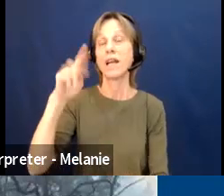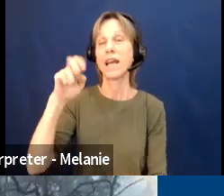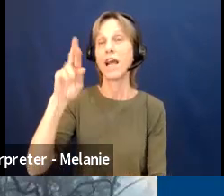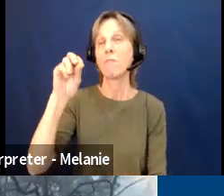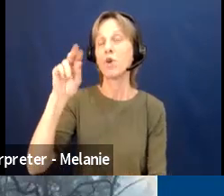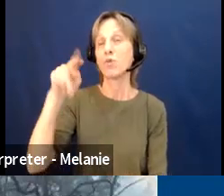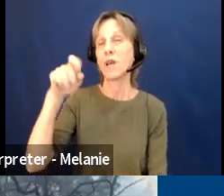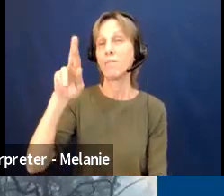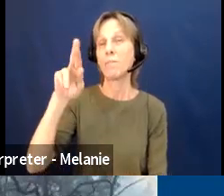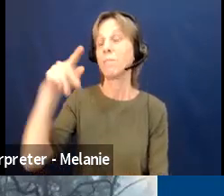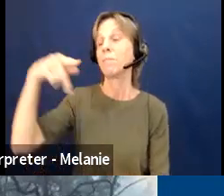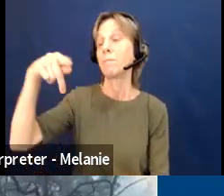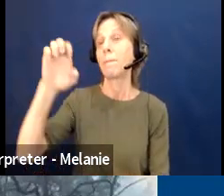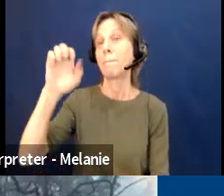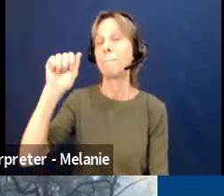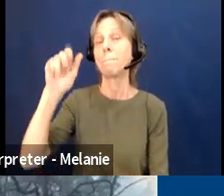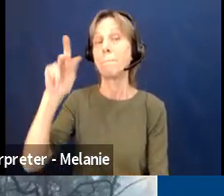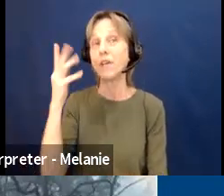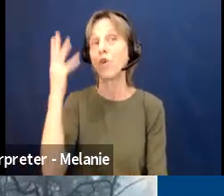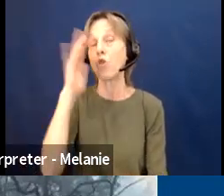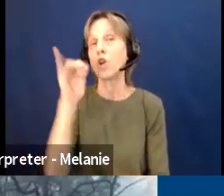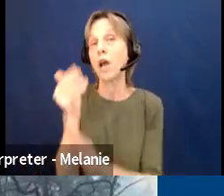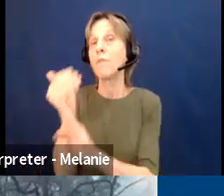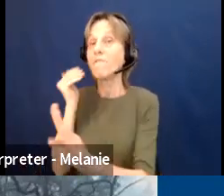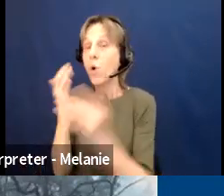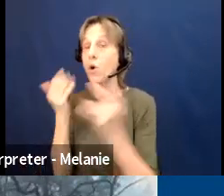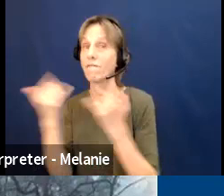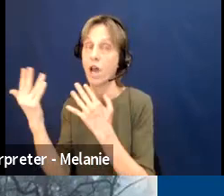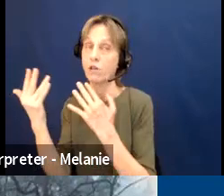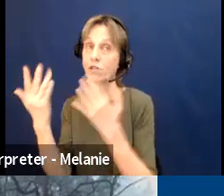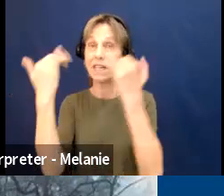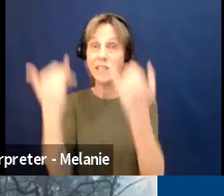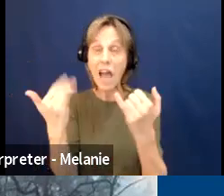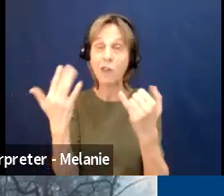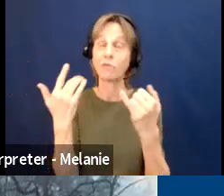be our property looks very different now so if you decide you want to rebuild check with your county